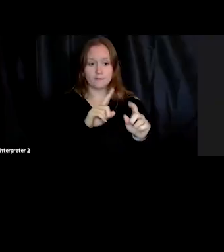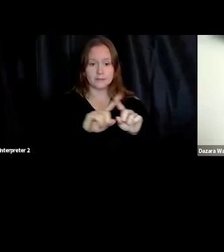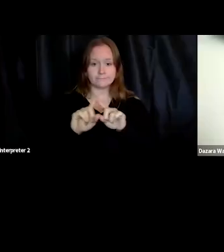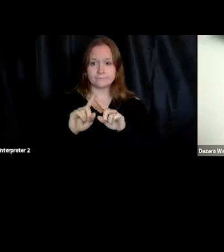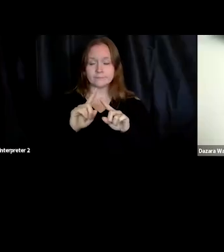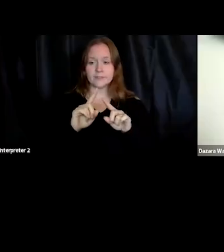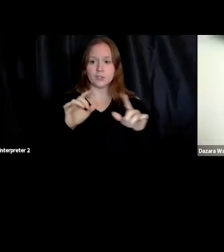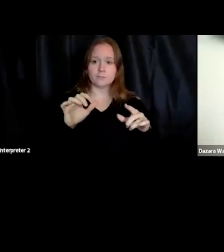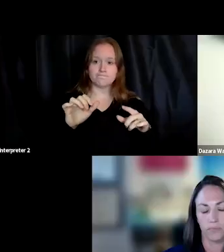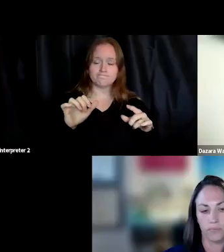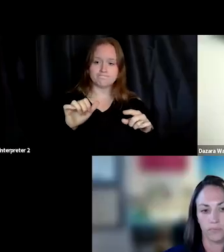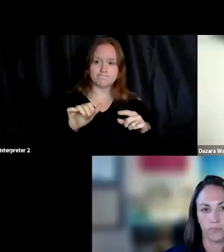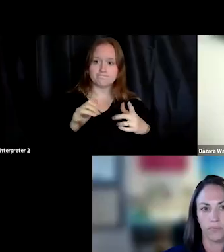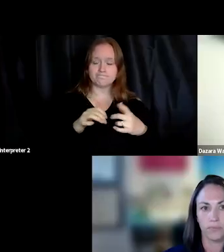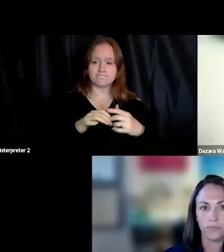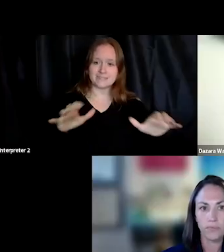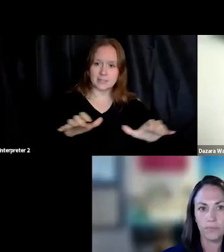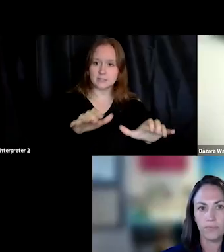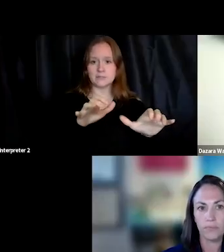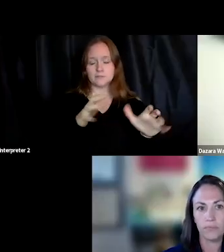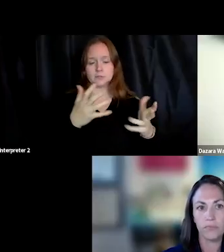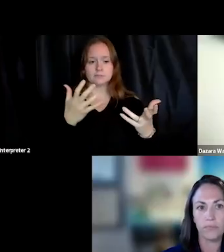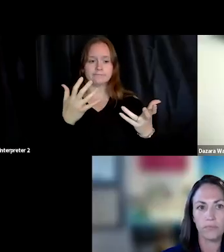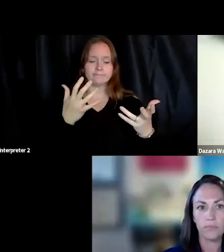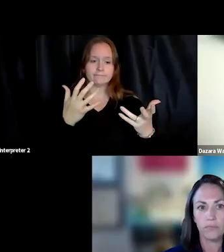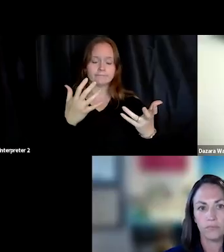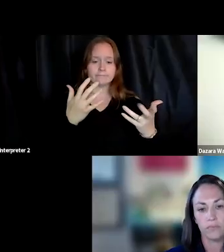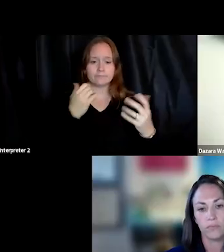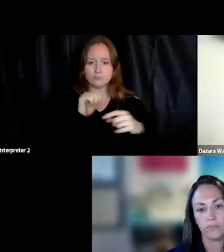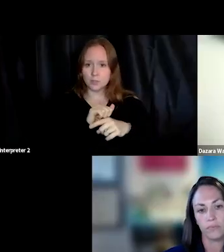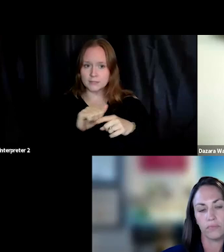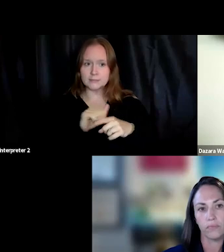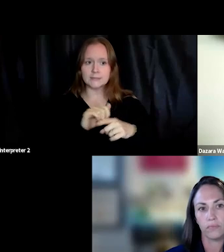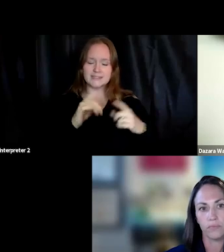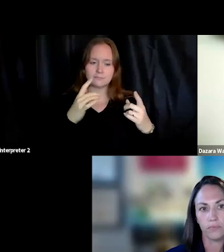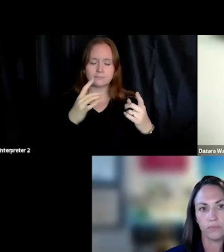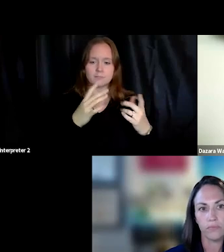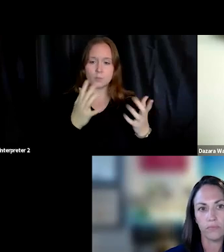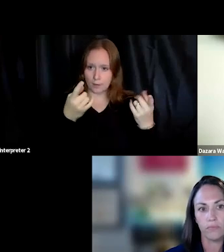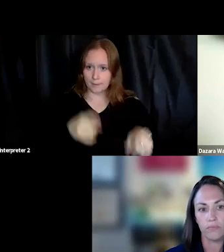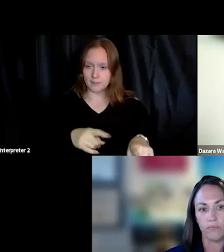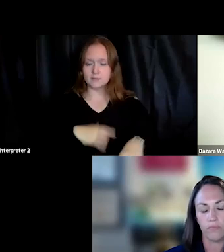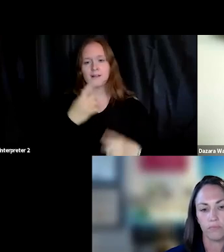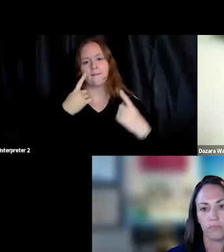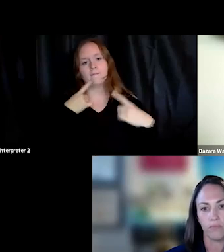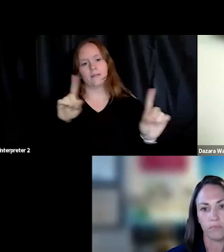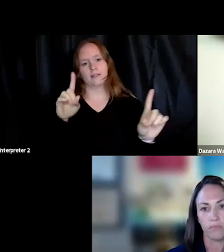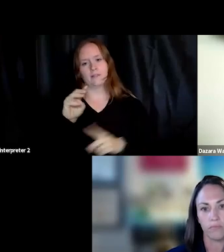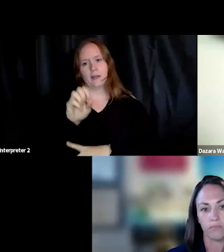it brings way for more effective MSR that is really respectful to the applicant's experience.